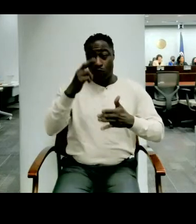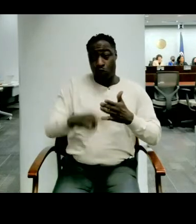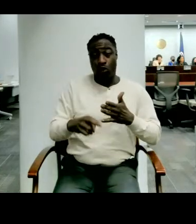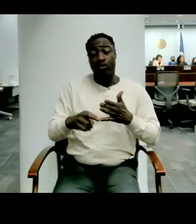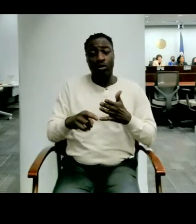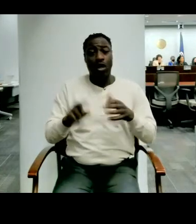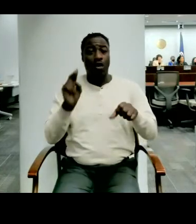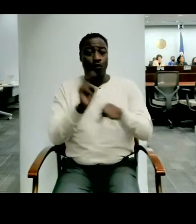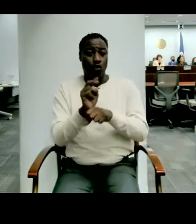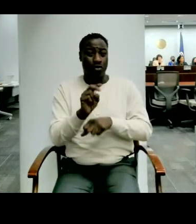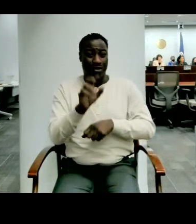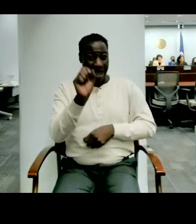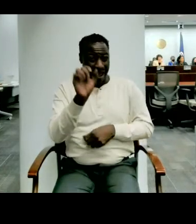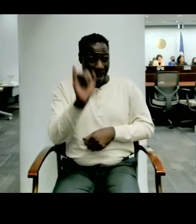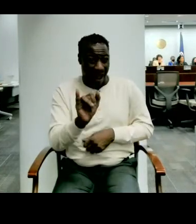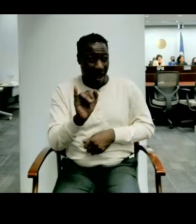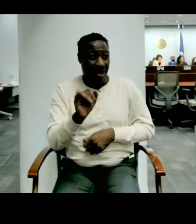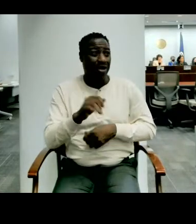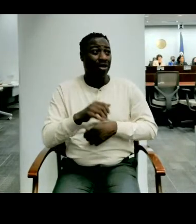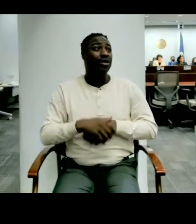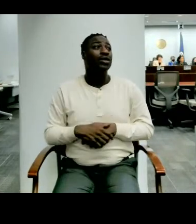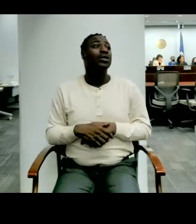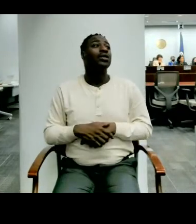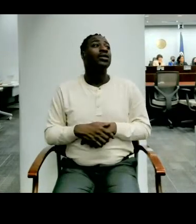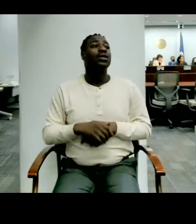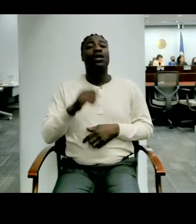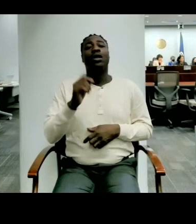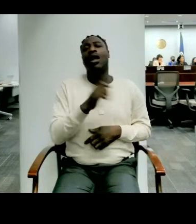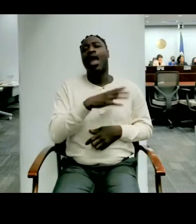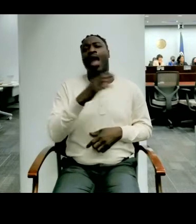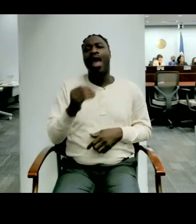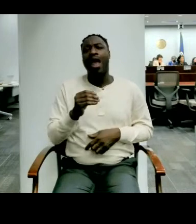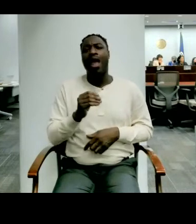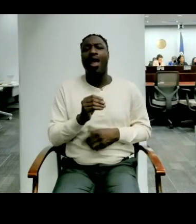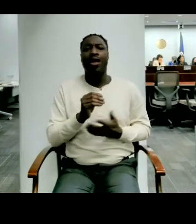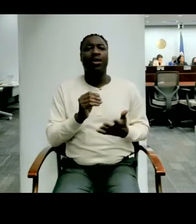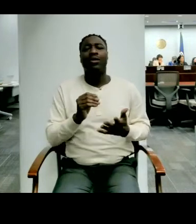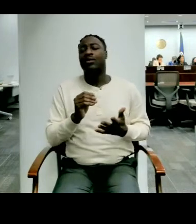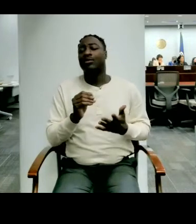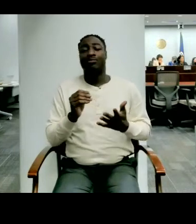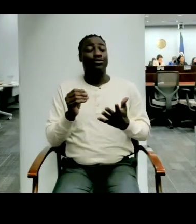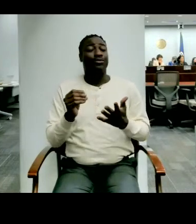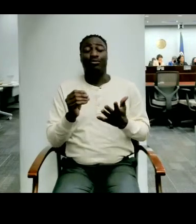of using that particular type of AI. And it's, you know, how laws across states happen, right.